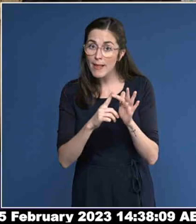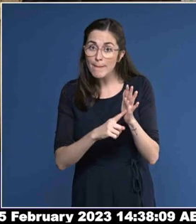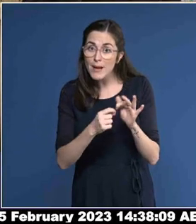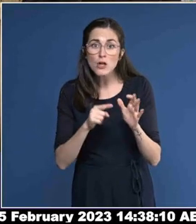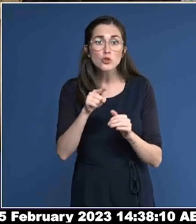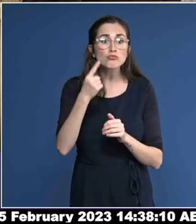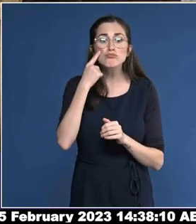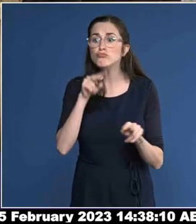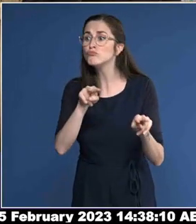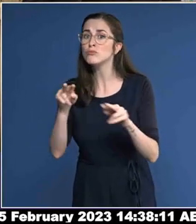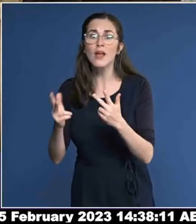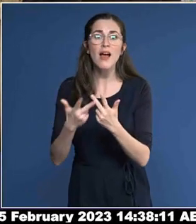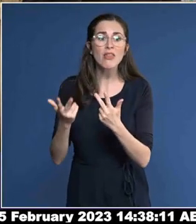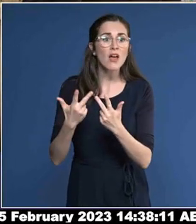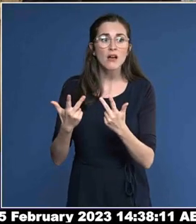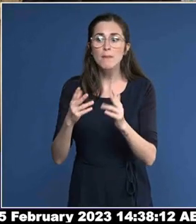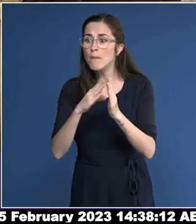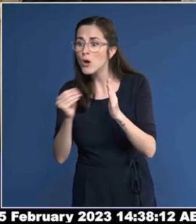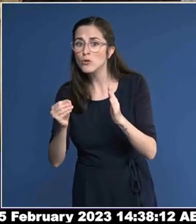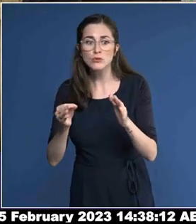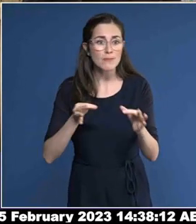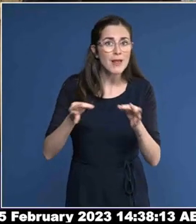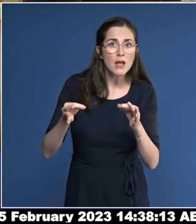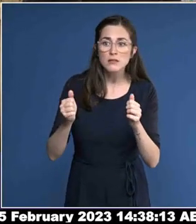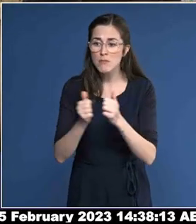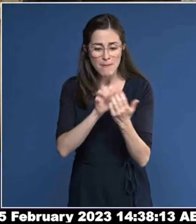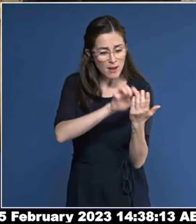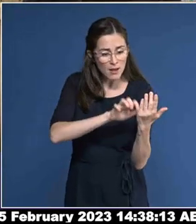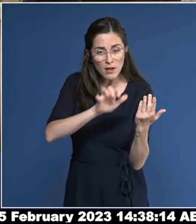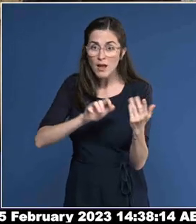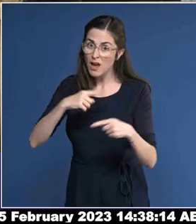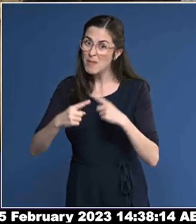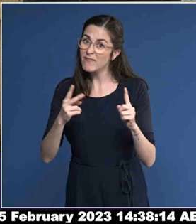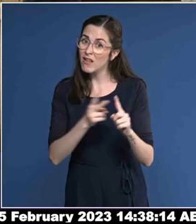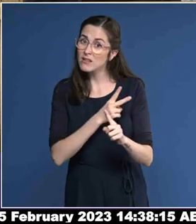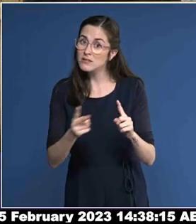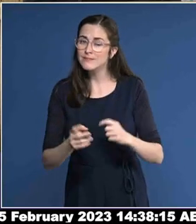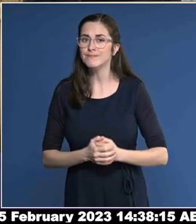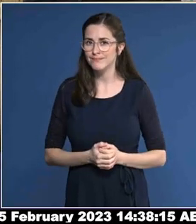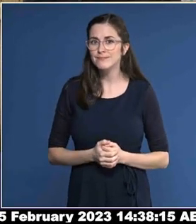situational or relational violence? We have certainly looked at it in a very similar context from a family violence